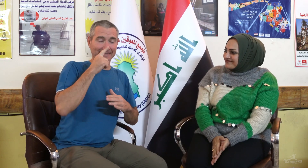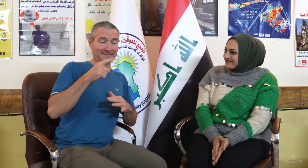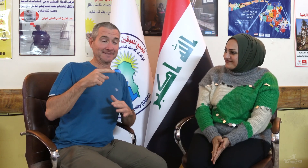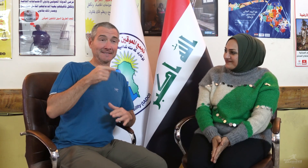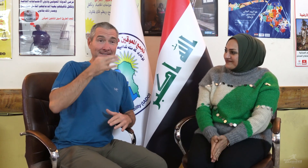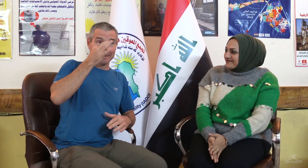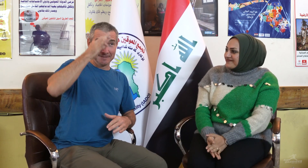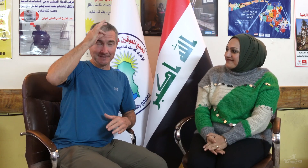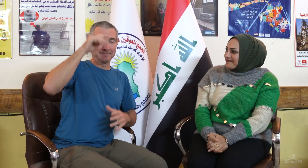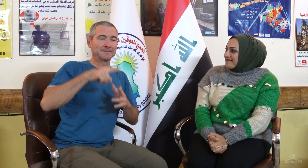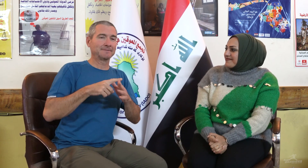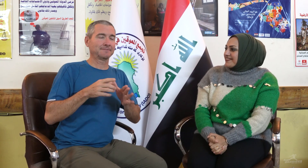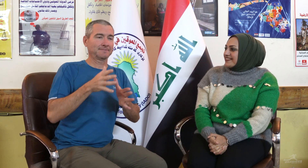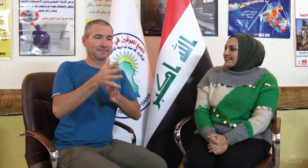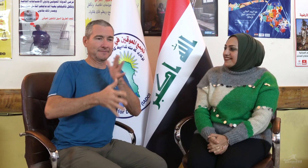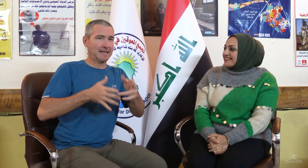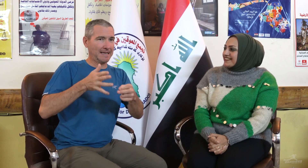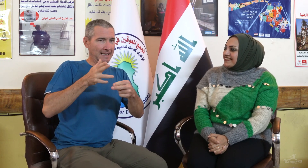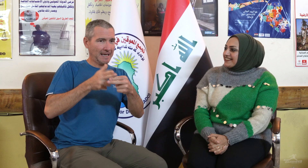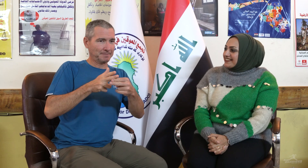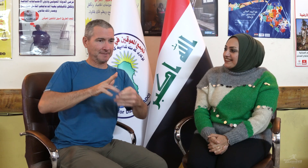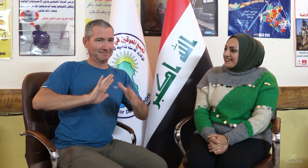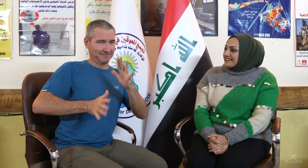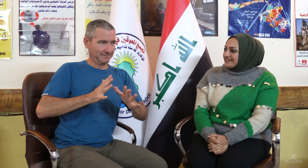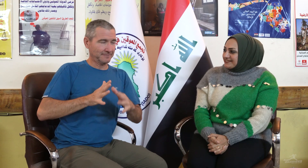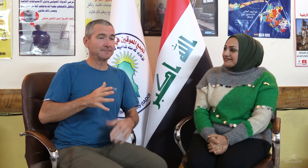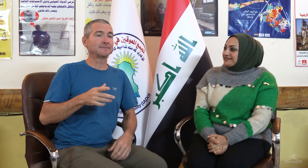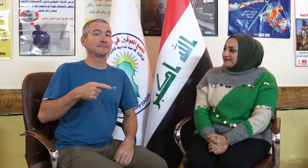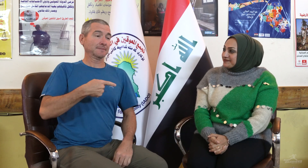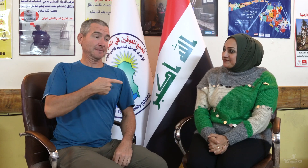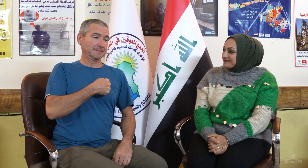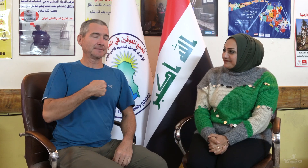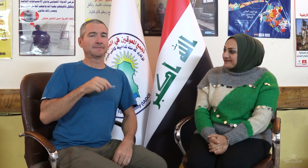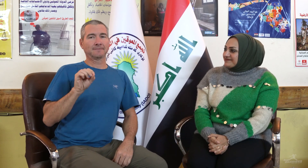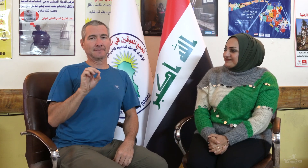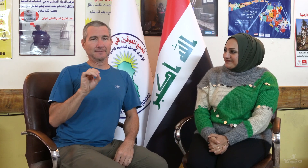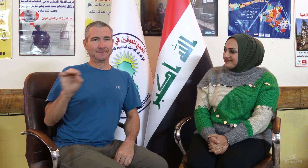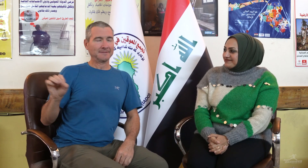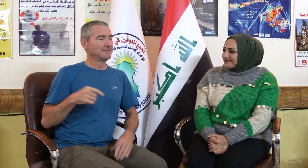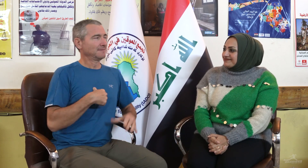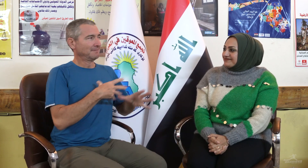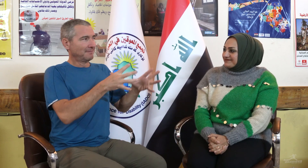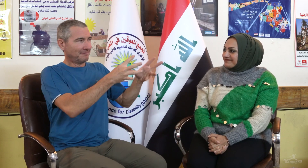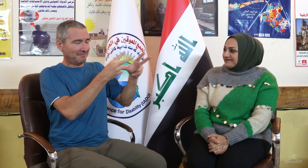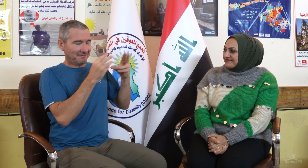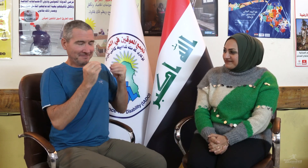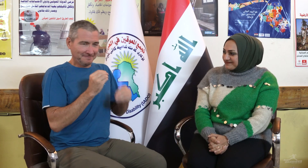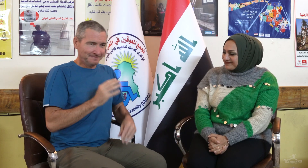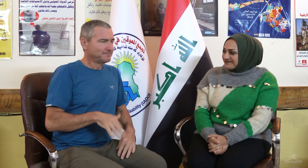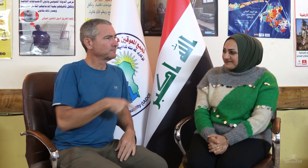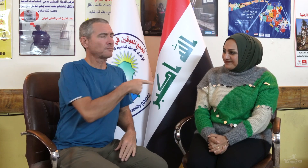So this is her name in sign language, and her name in Iraqi as it is written. Understood.